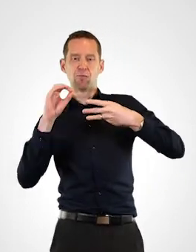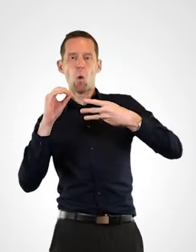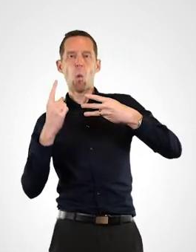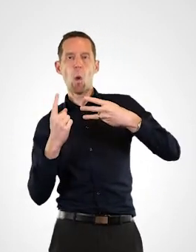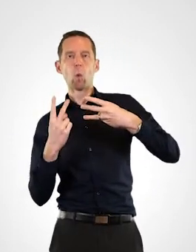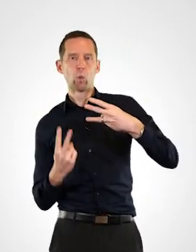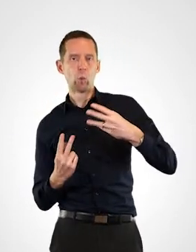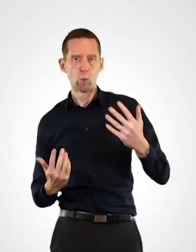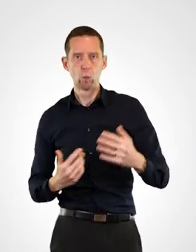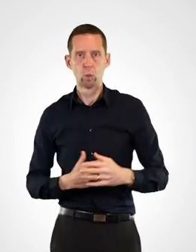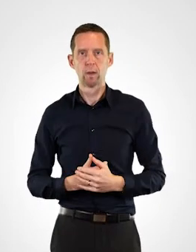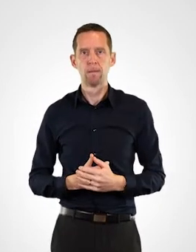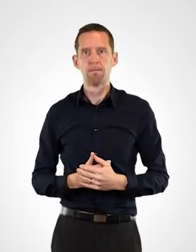one or two points.